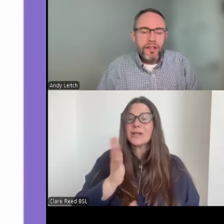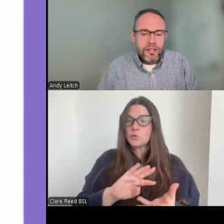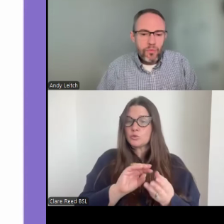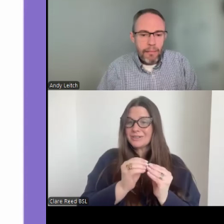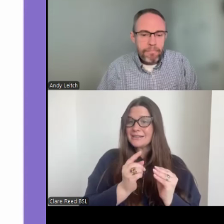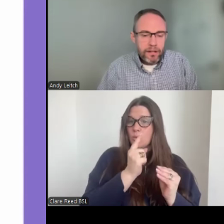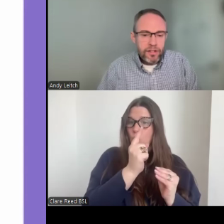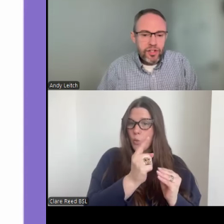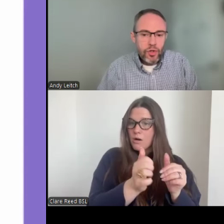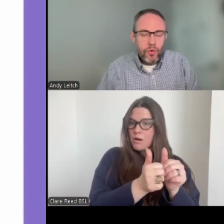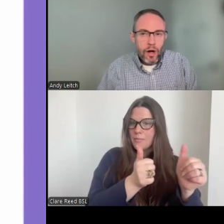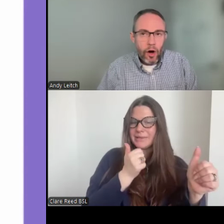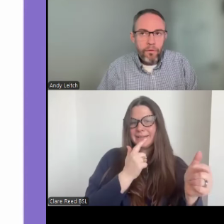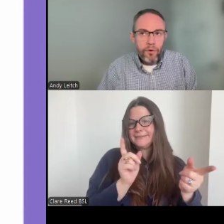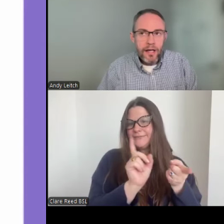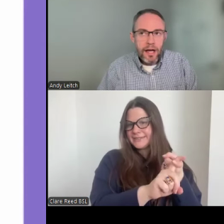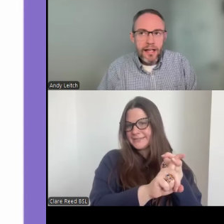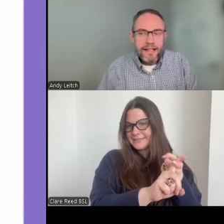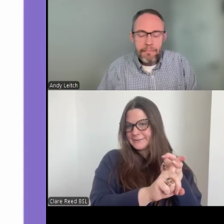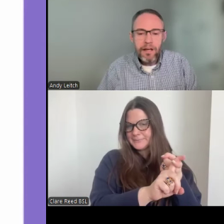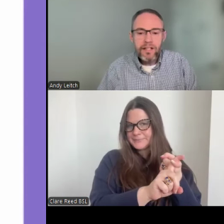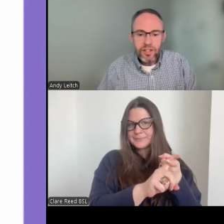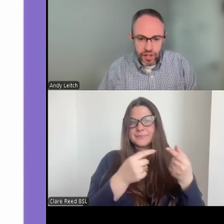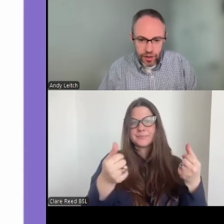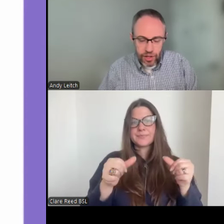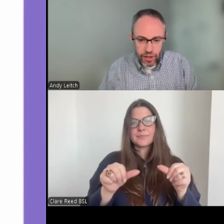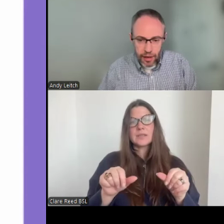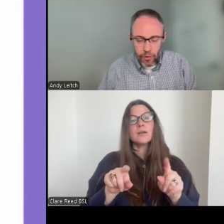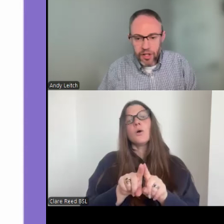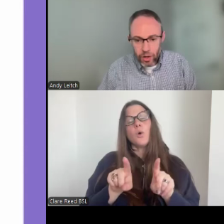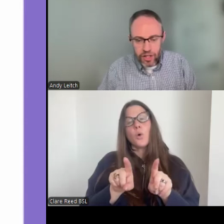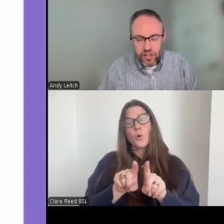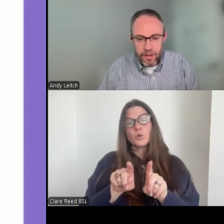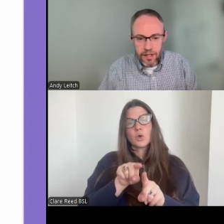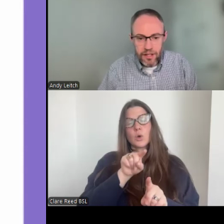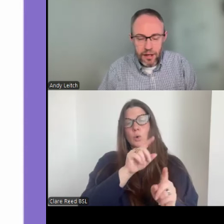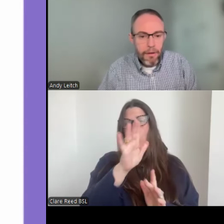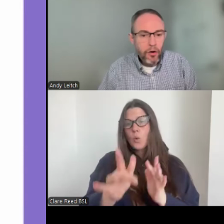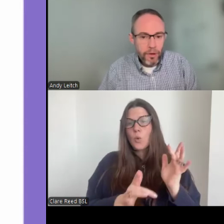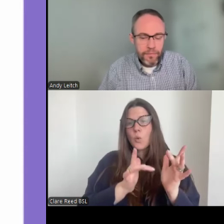These web builders do operate a templated solution and we're going to look at some of these in a moment.